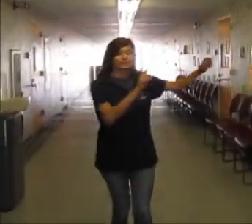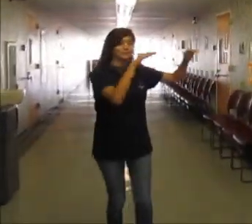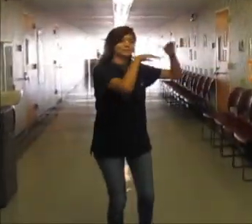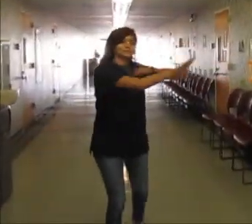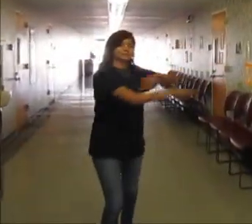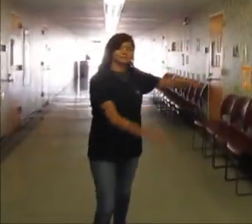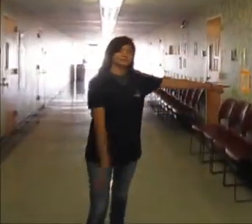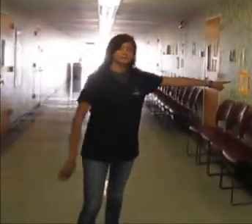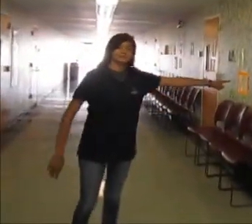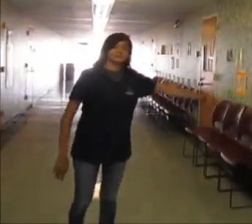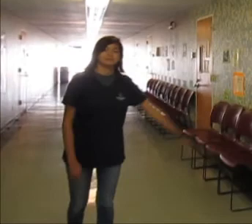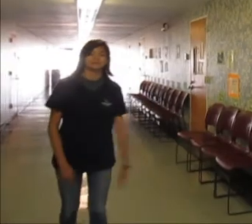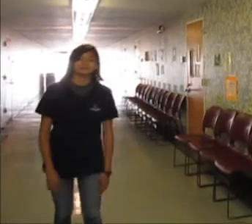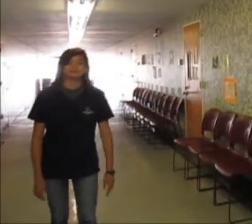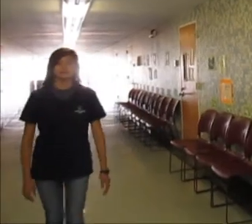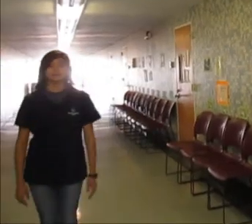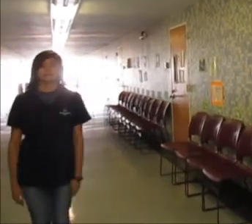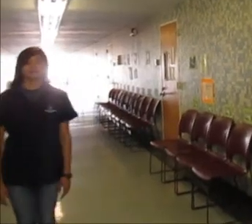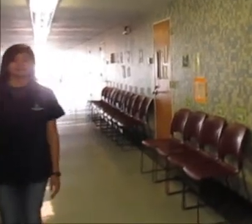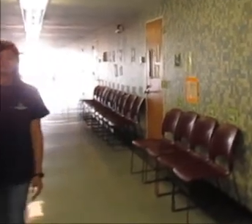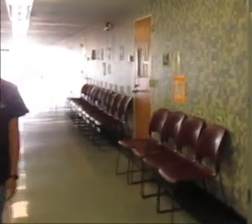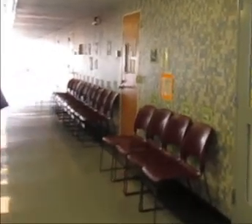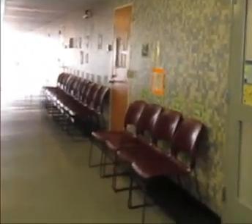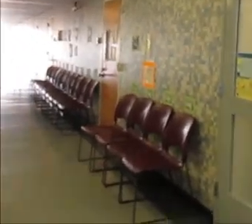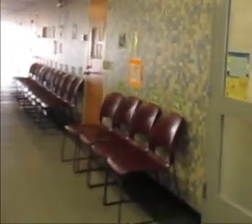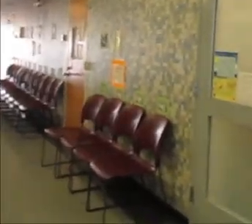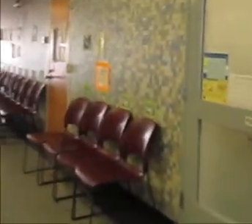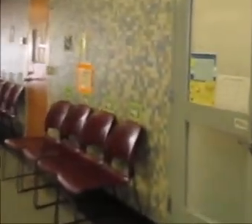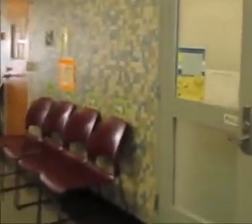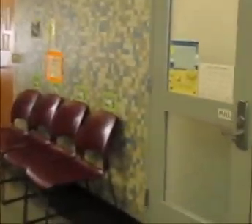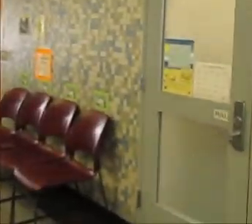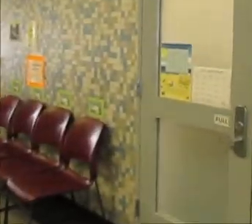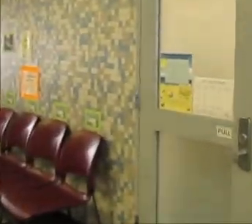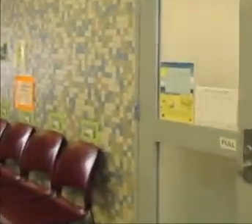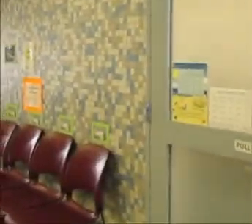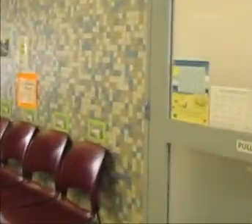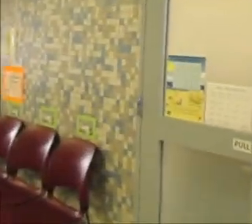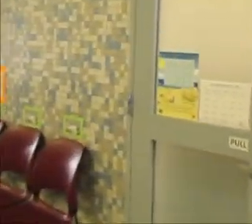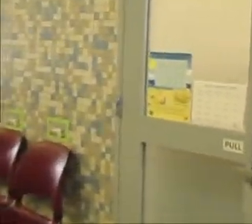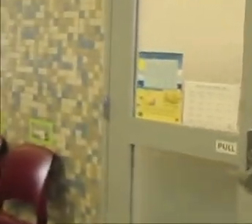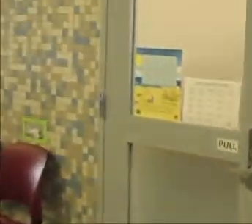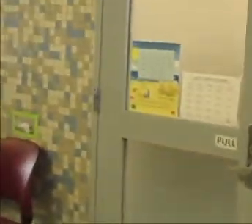You can go in for your placement test. (Must bring your current ID or valid ID with photo required.)